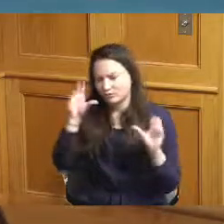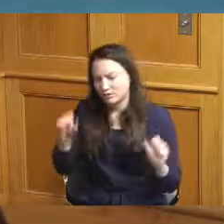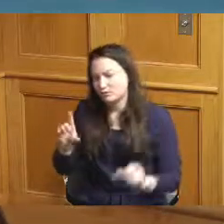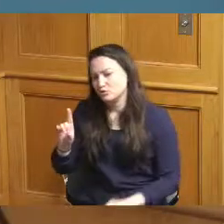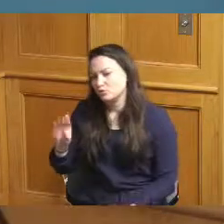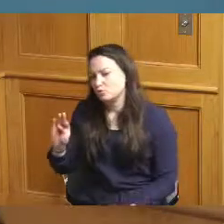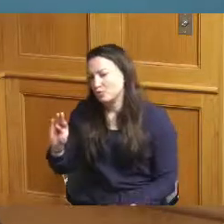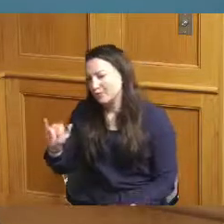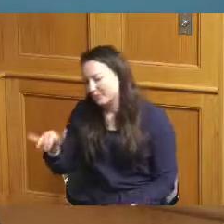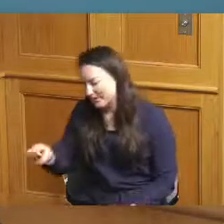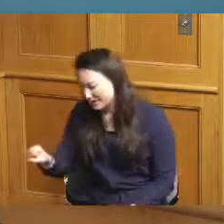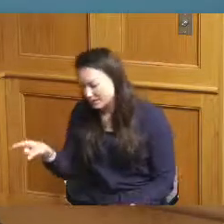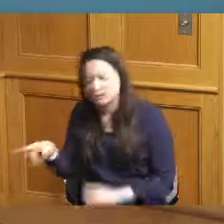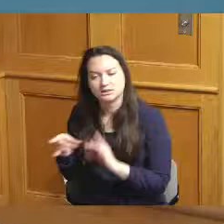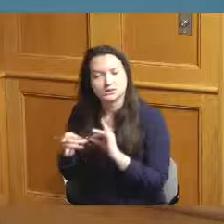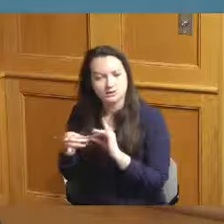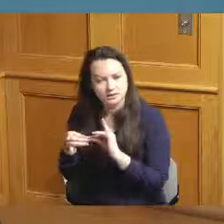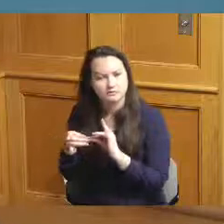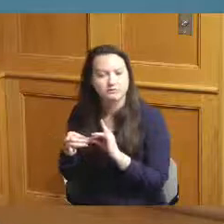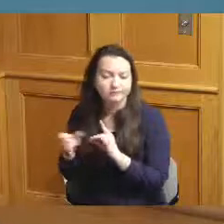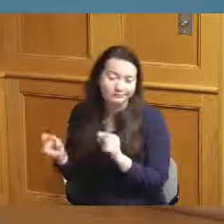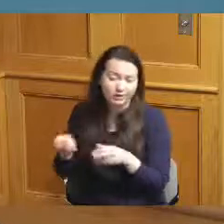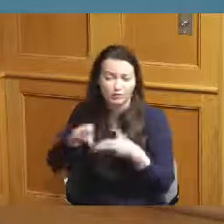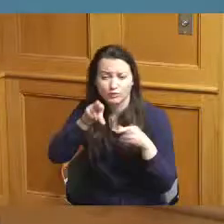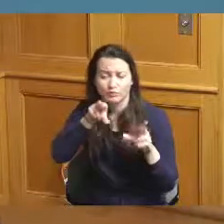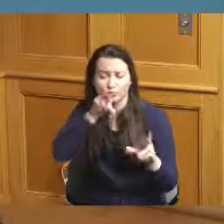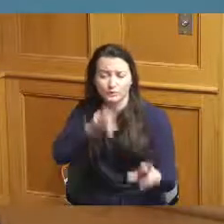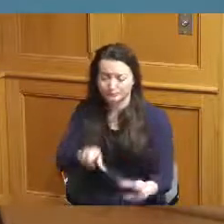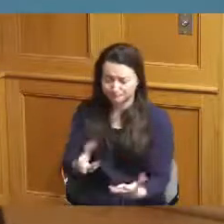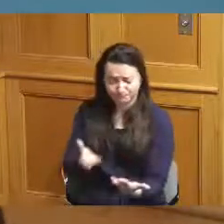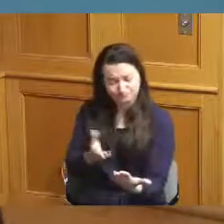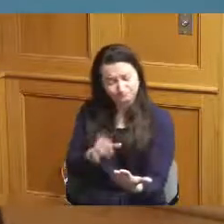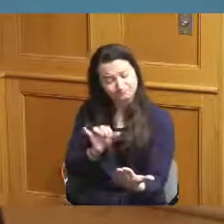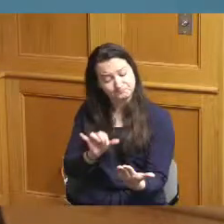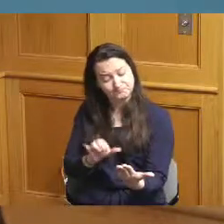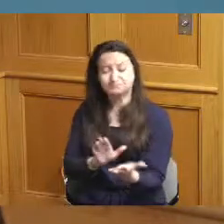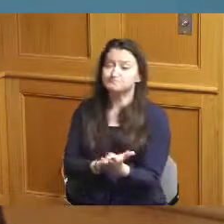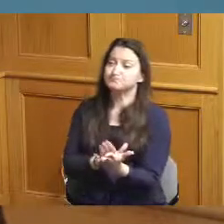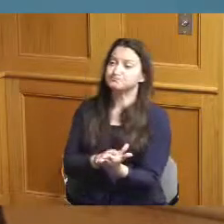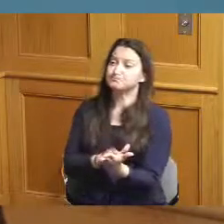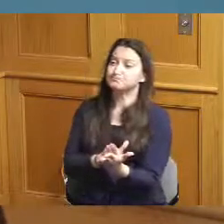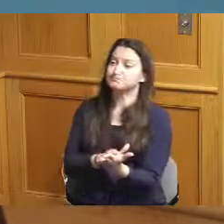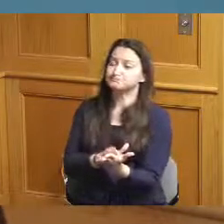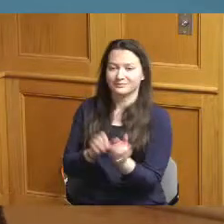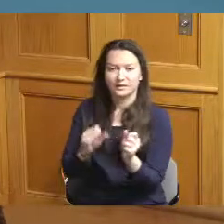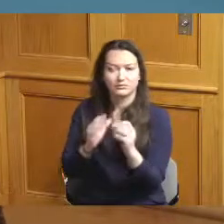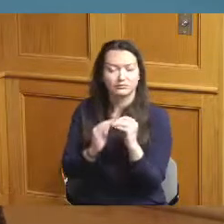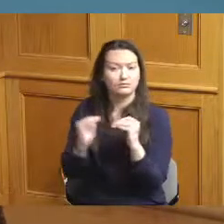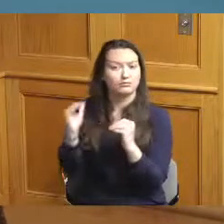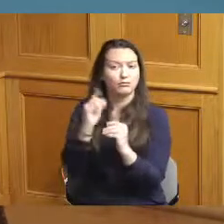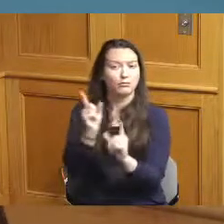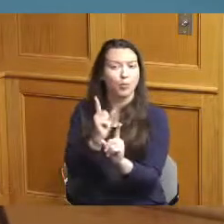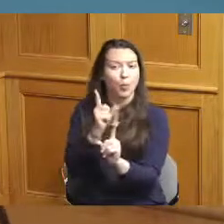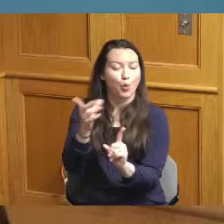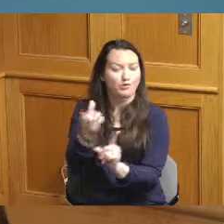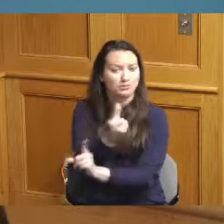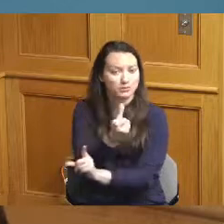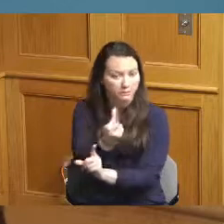saying that certainly this report is great and seeing that people were able to exceed the the